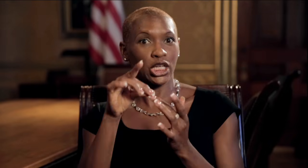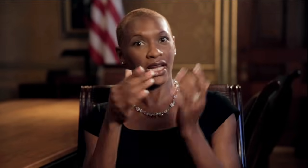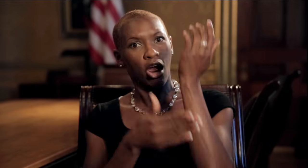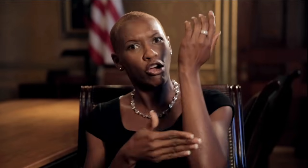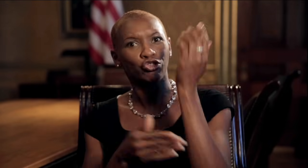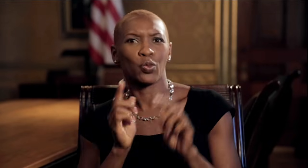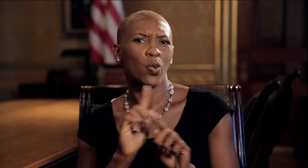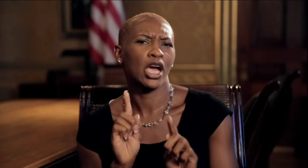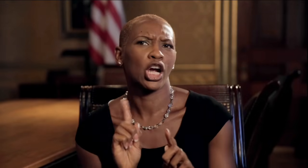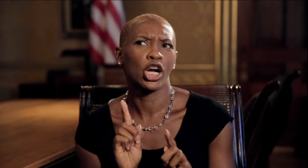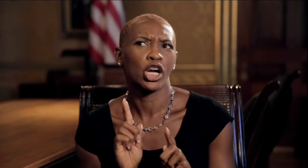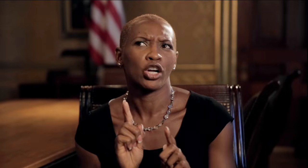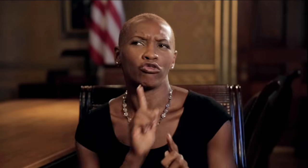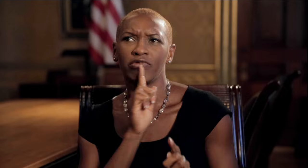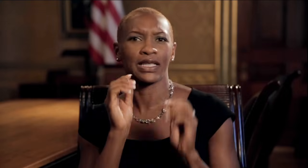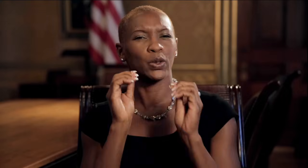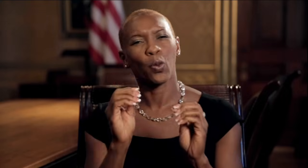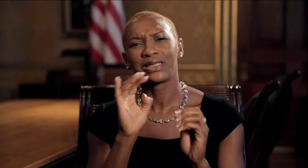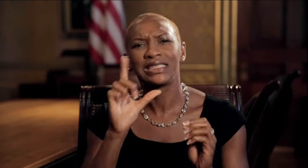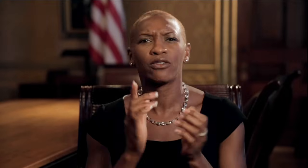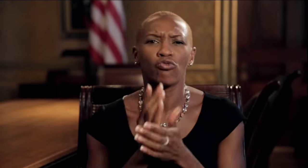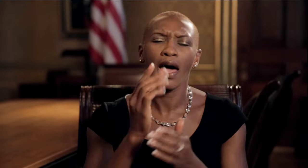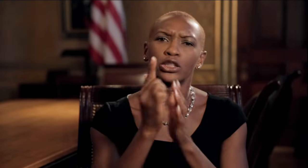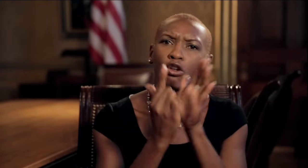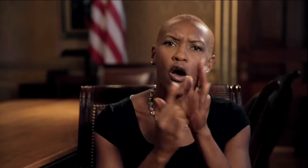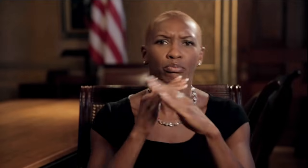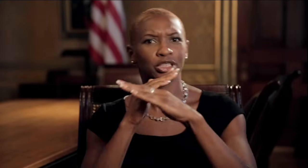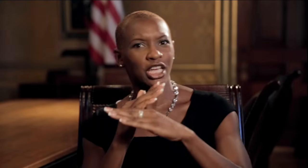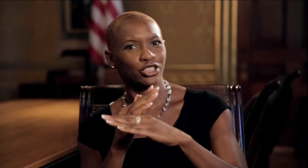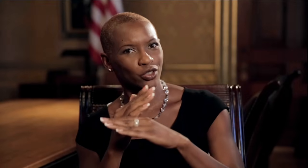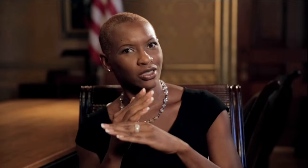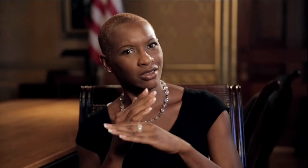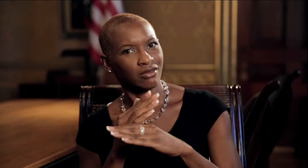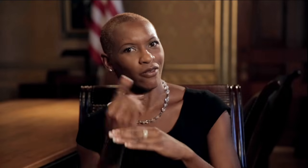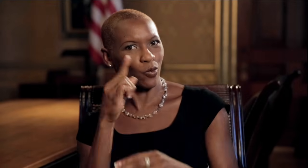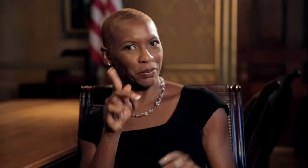Especially in a country where there were no civil rights laws or protections